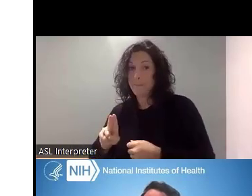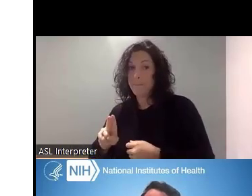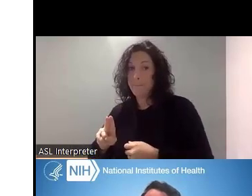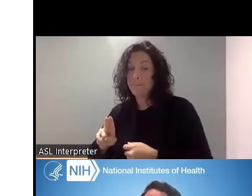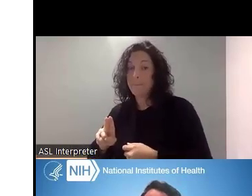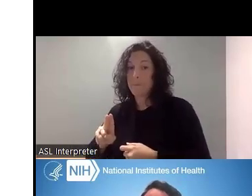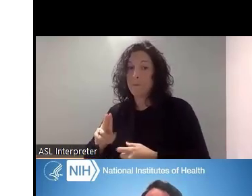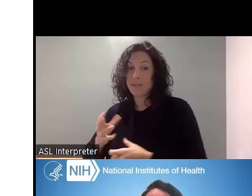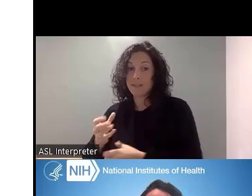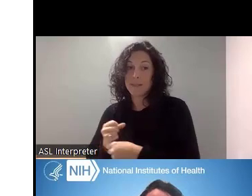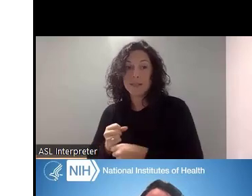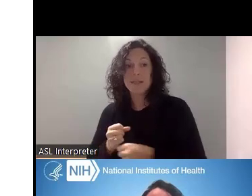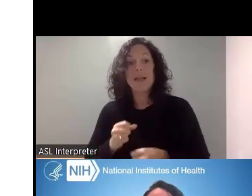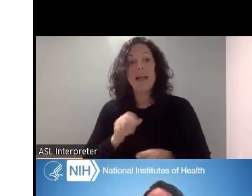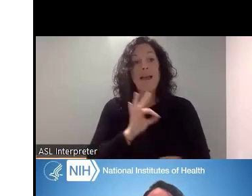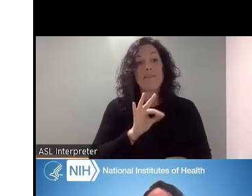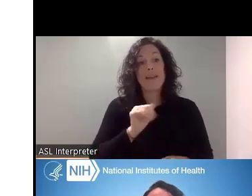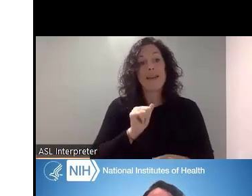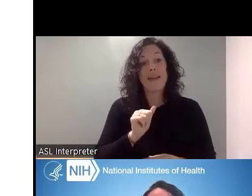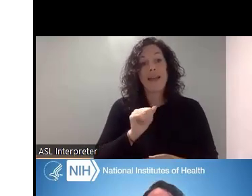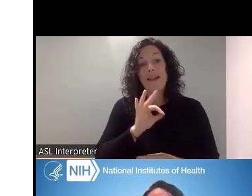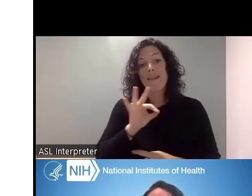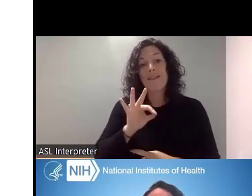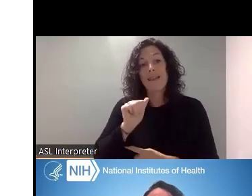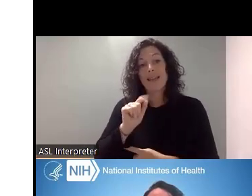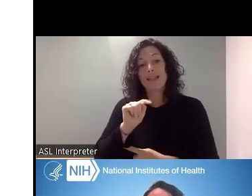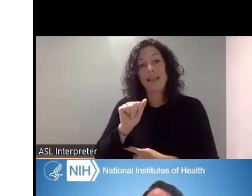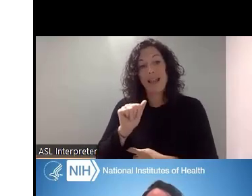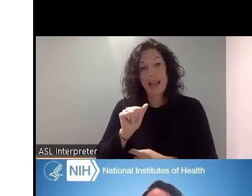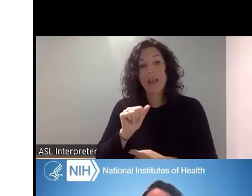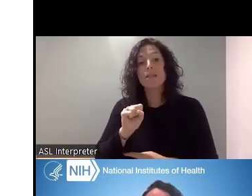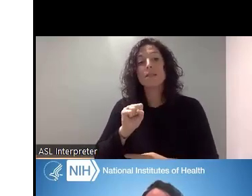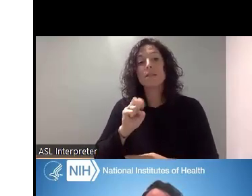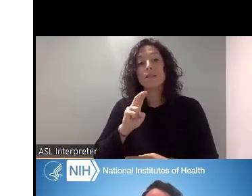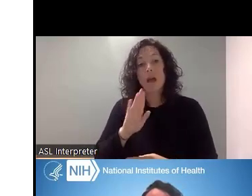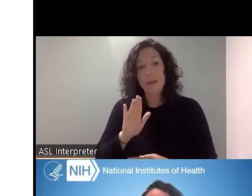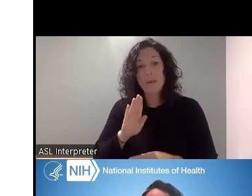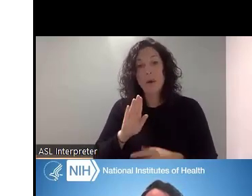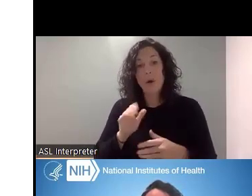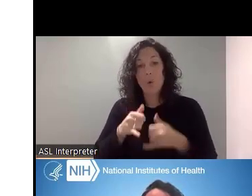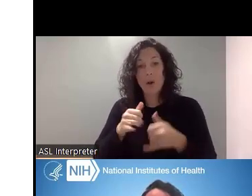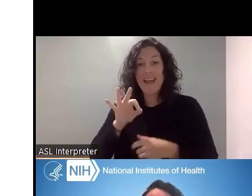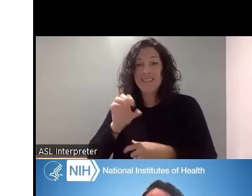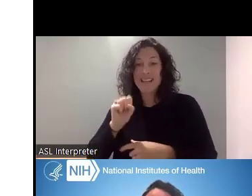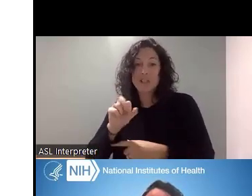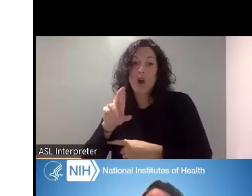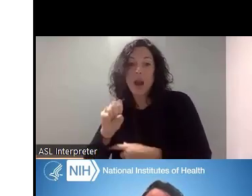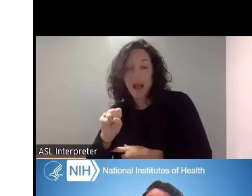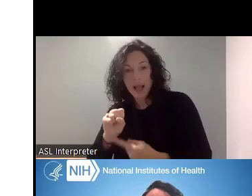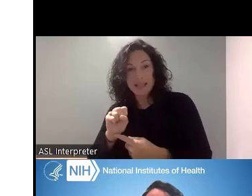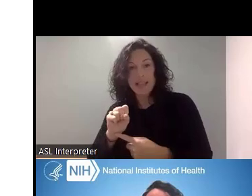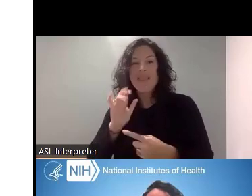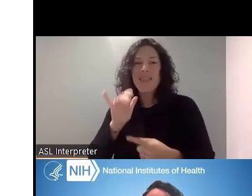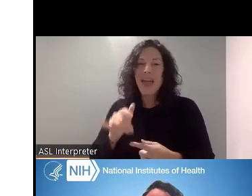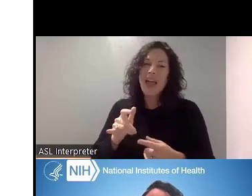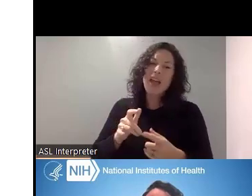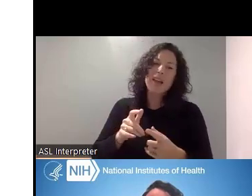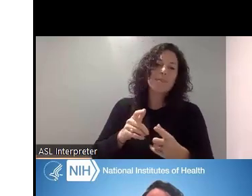or FSRS, reporting requirement. So FFATA was a law passed several years ago which requires recipients to report